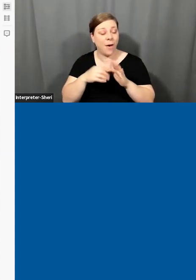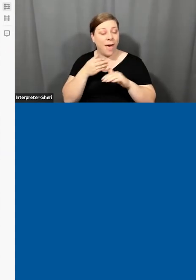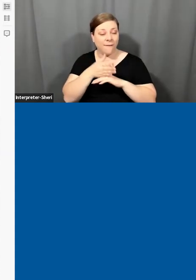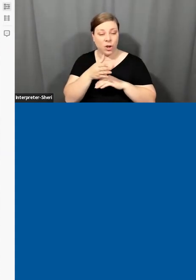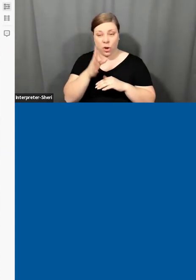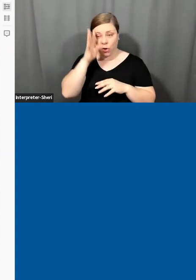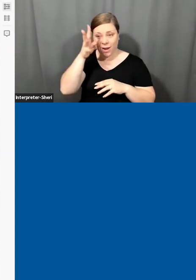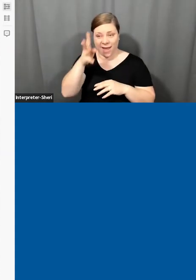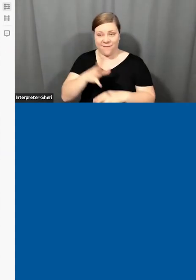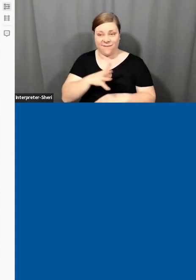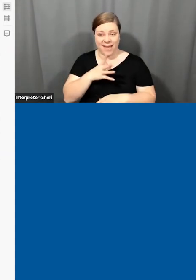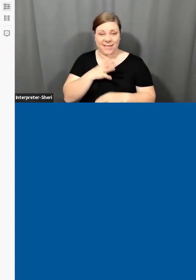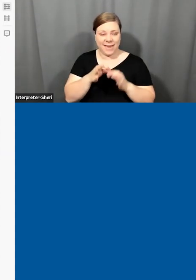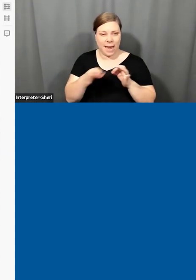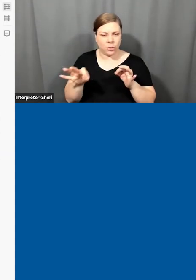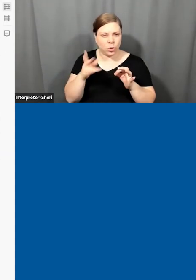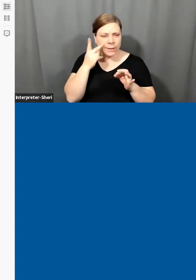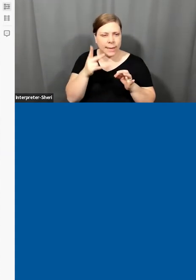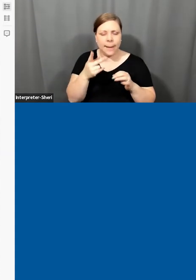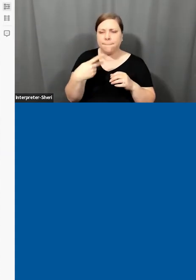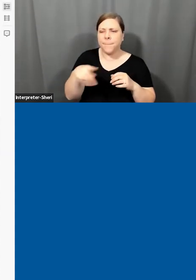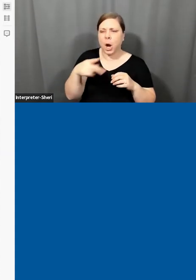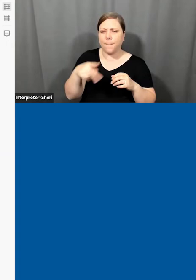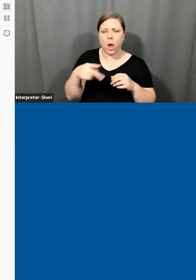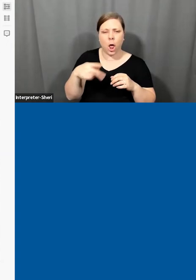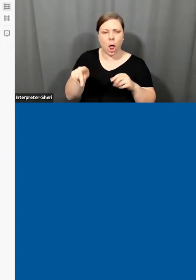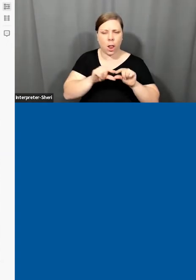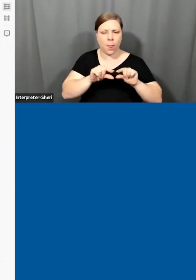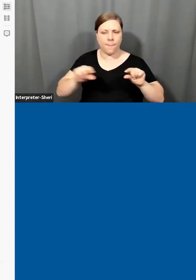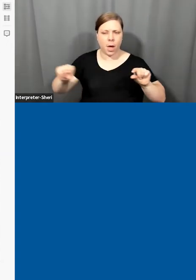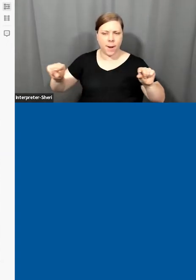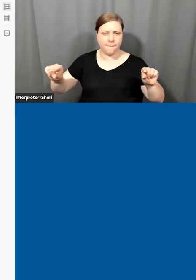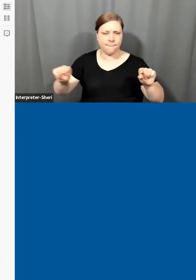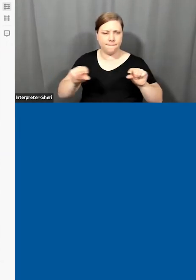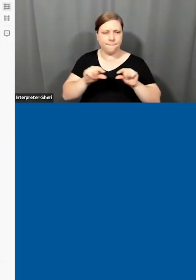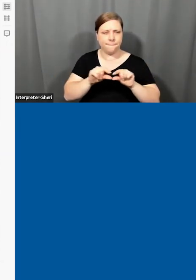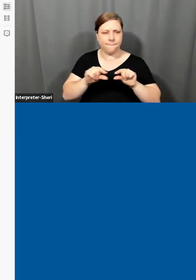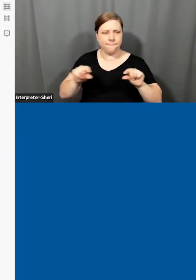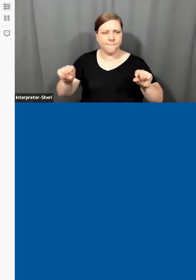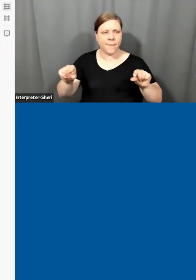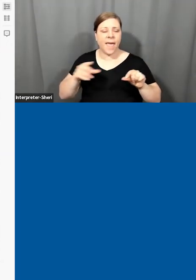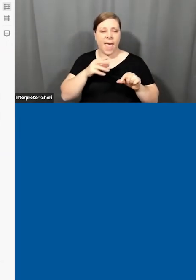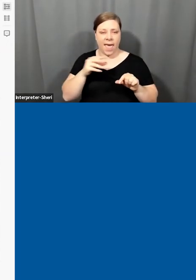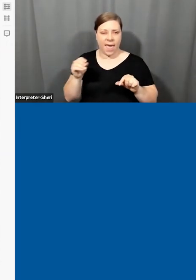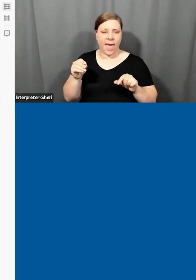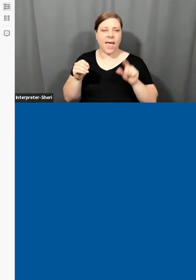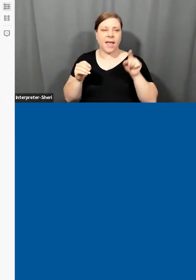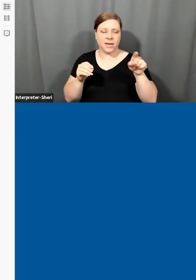There's a purple box that shows up on the timeline at the bottom, as well as on the transcript, there's a little purple line to indicate